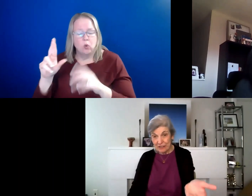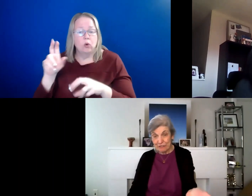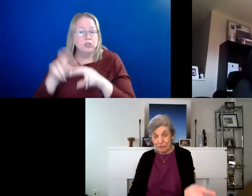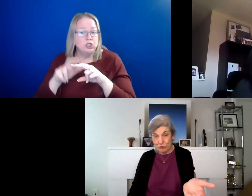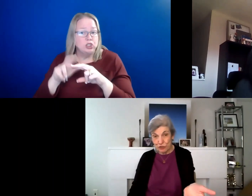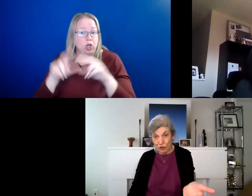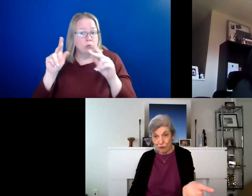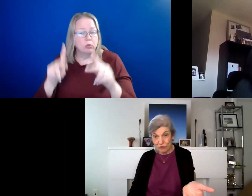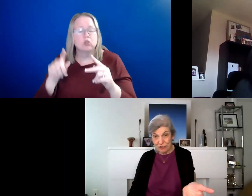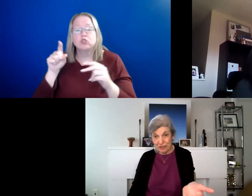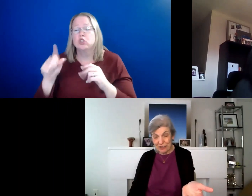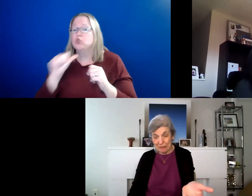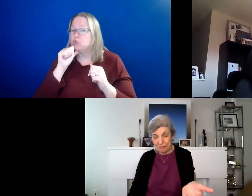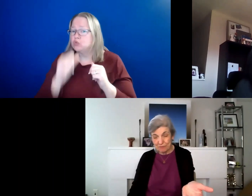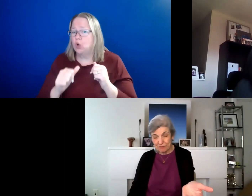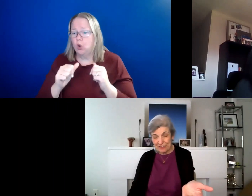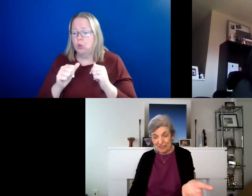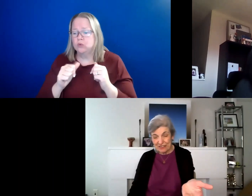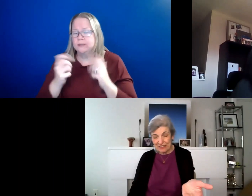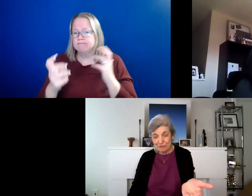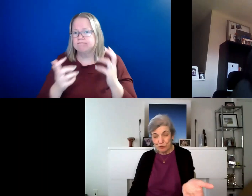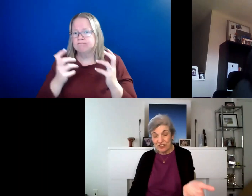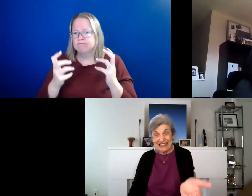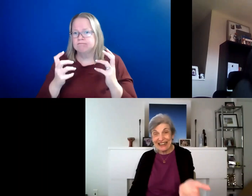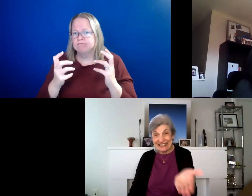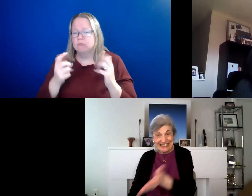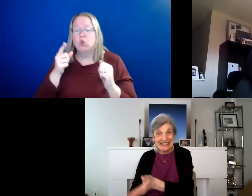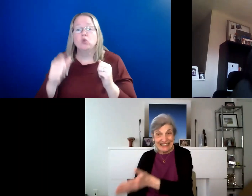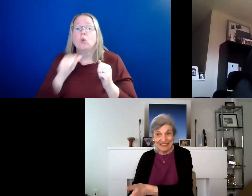if you do not 13:00:05 detail it